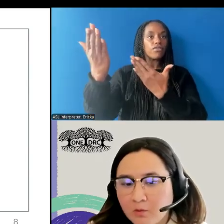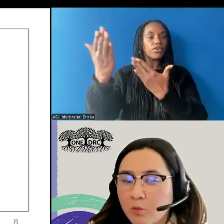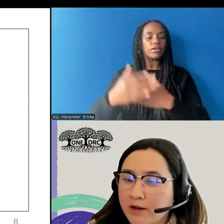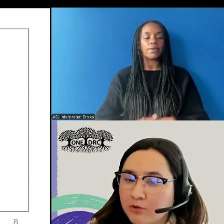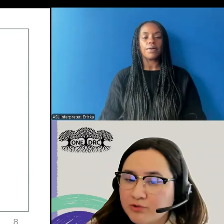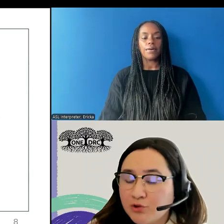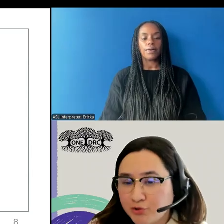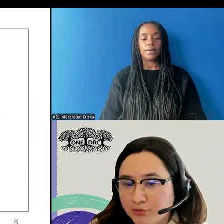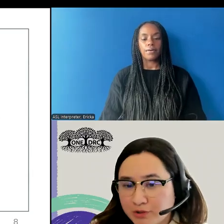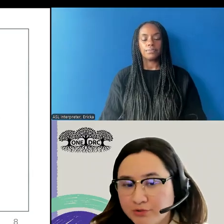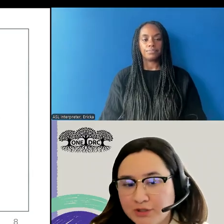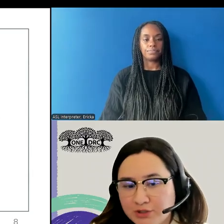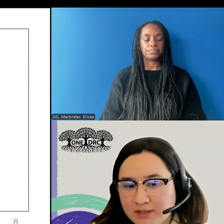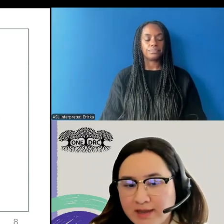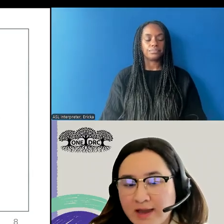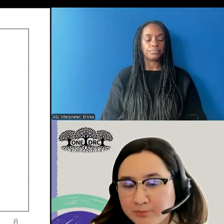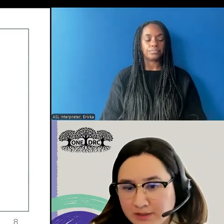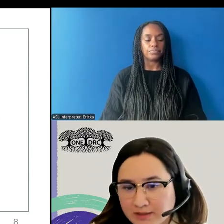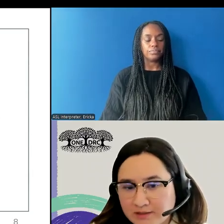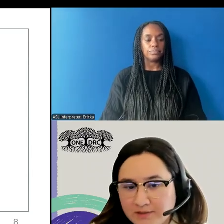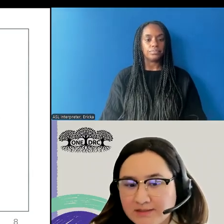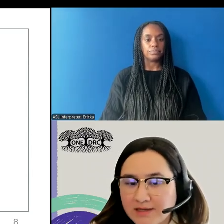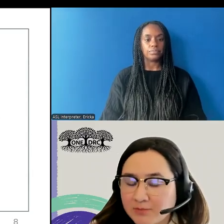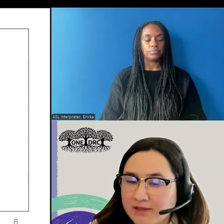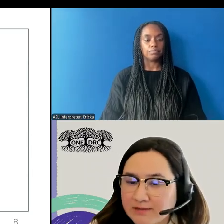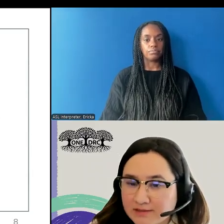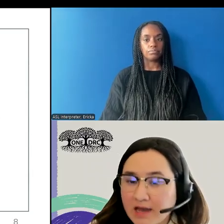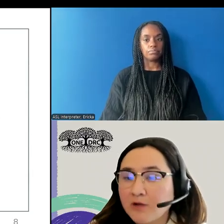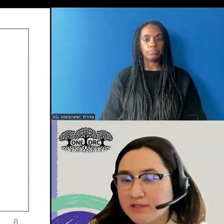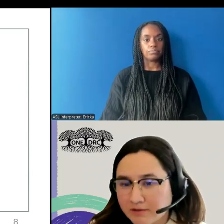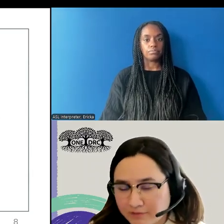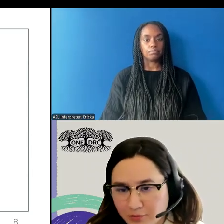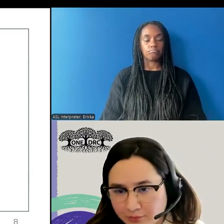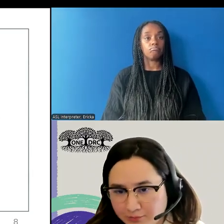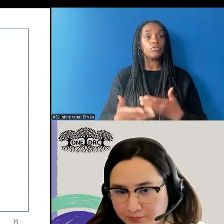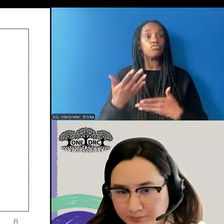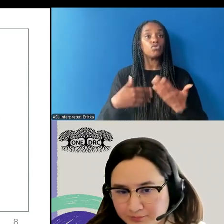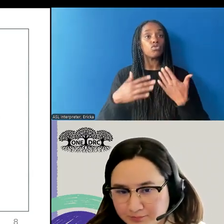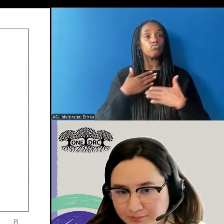While social recreation and camping activities take place outside of the home.